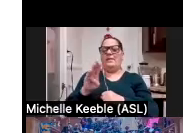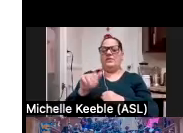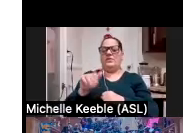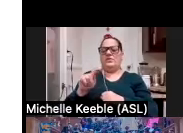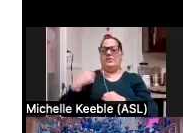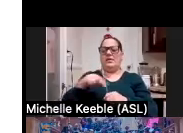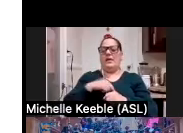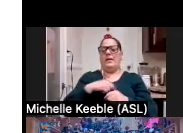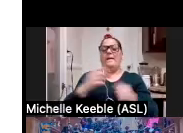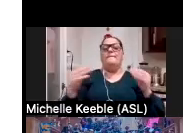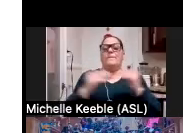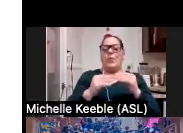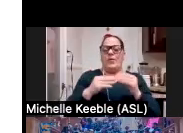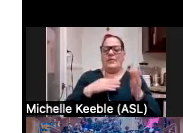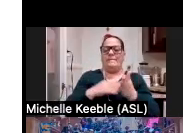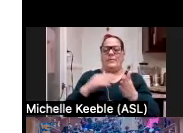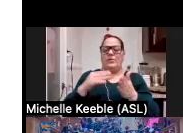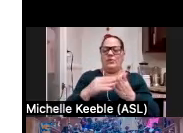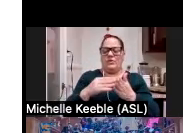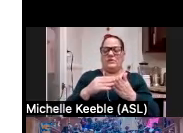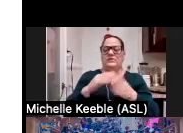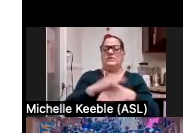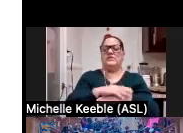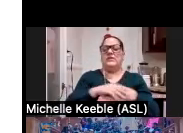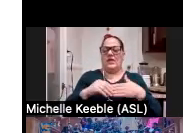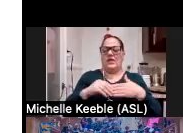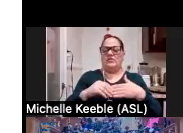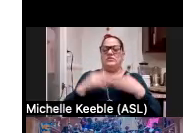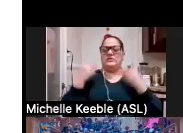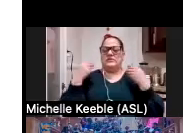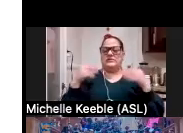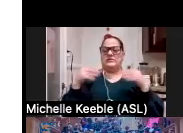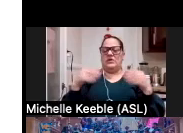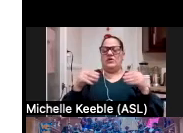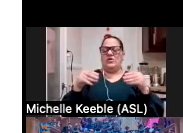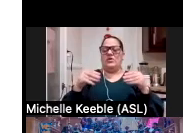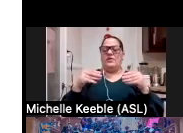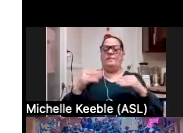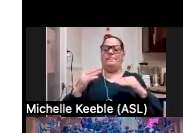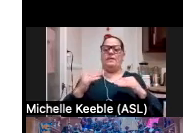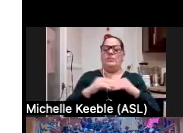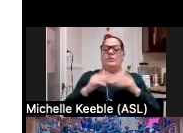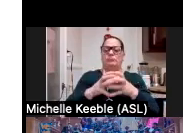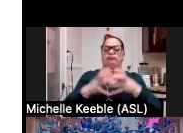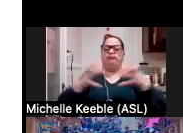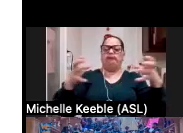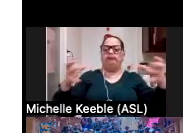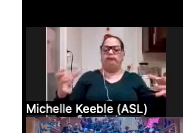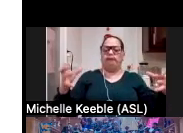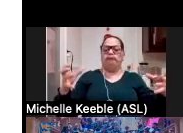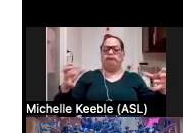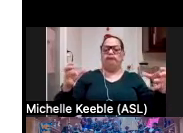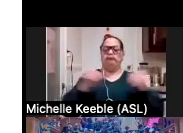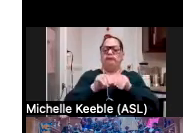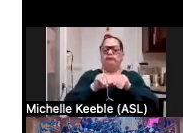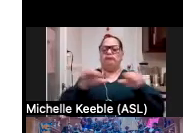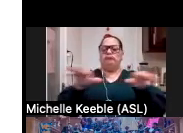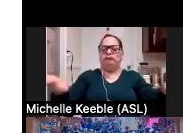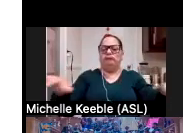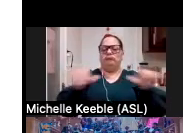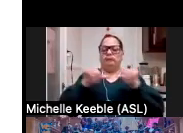million dollars in sales. Um and they were able to grow and expand uh continually um really setting